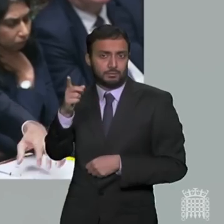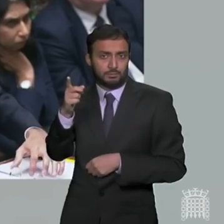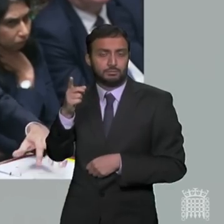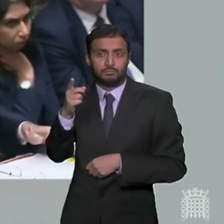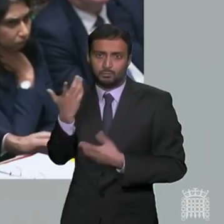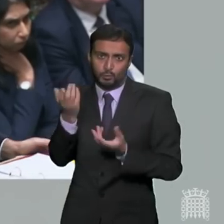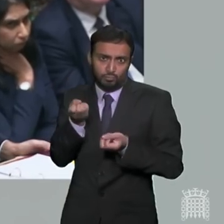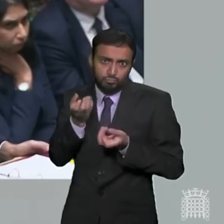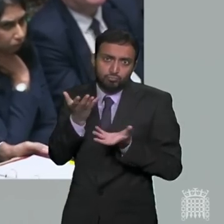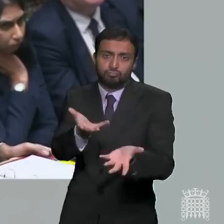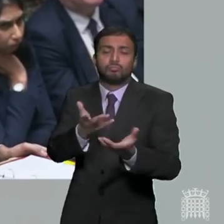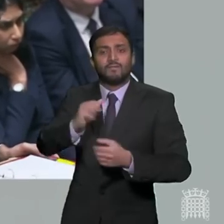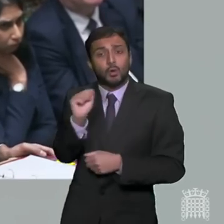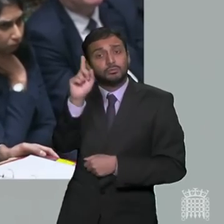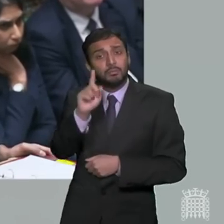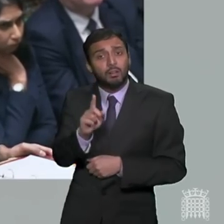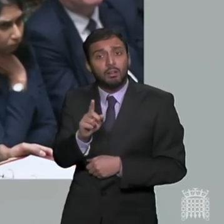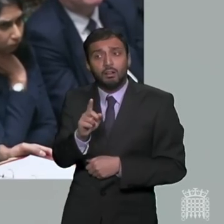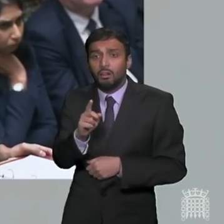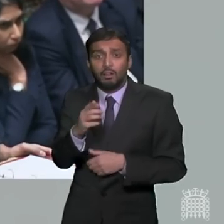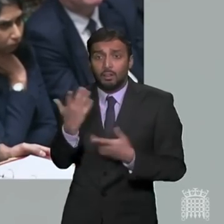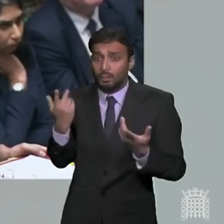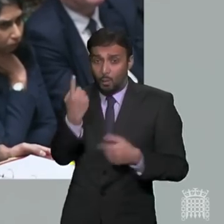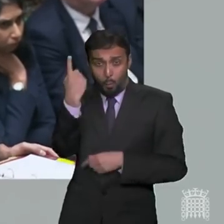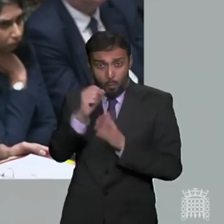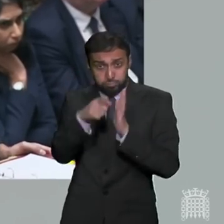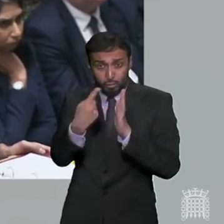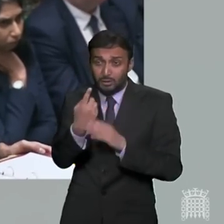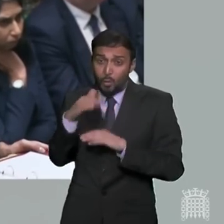Indeed, the Ayrshire growth deal is investing over £100 million to make use of his region’s